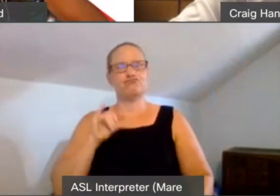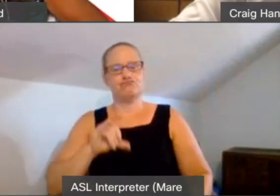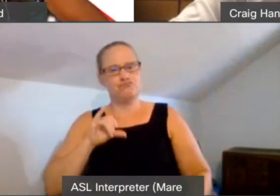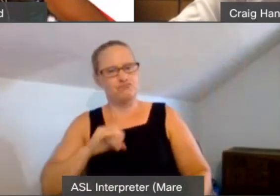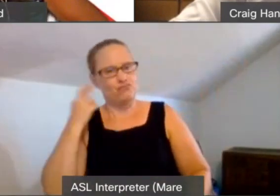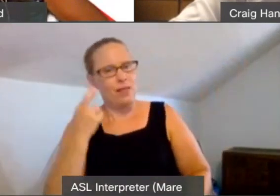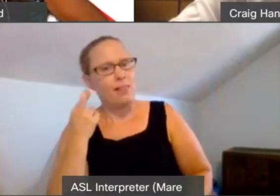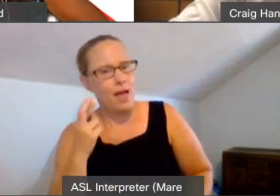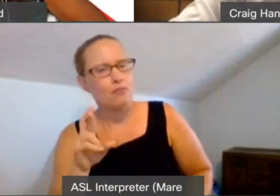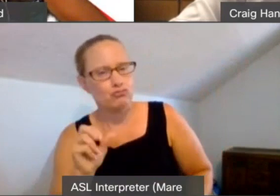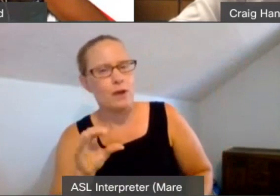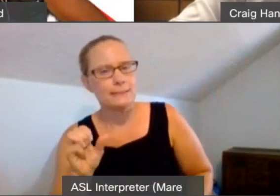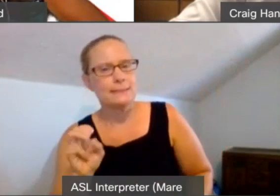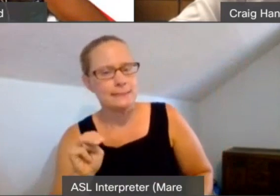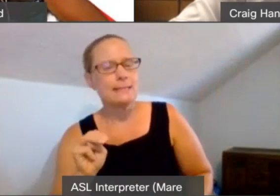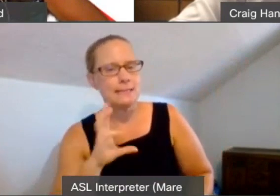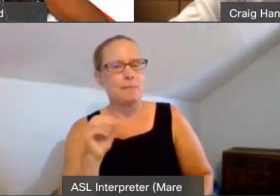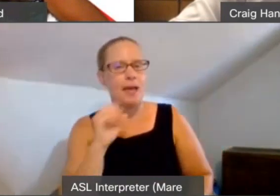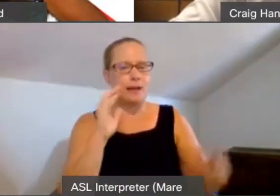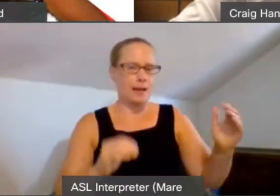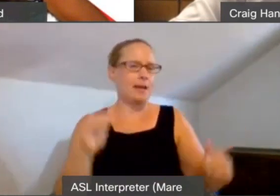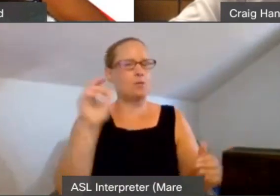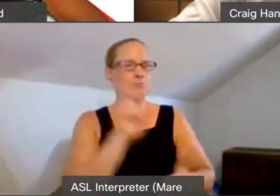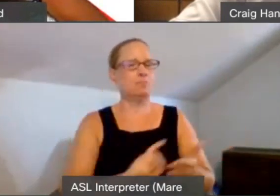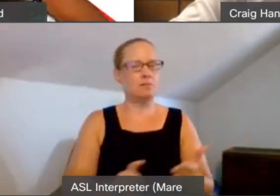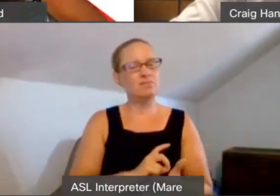as probably our most sacred obligation